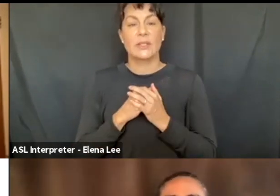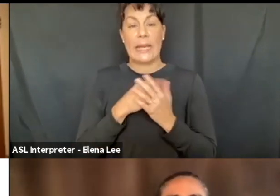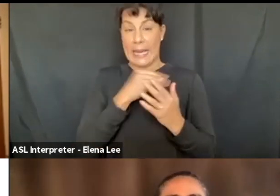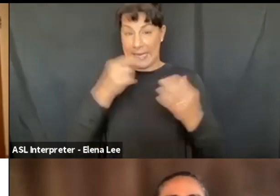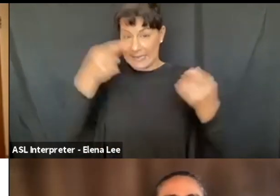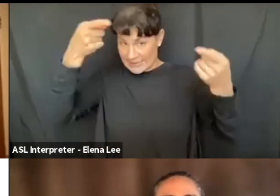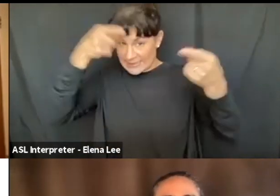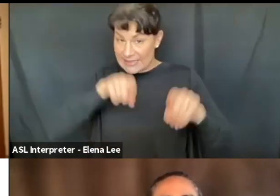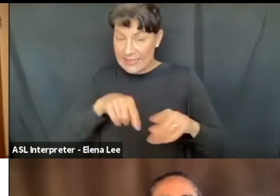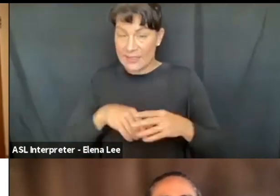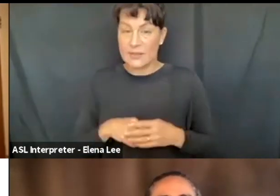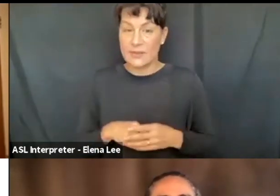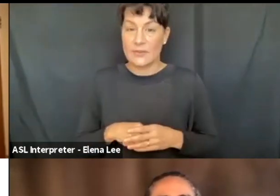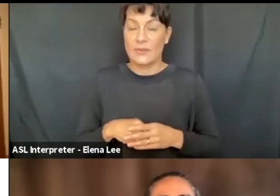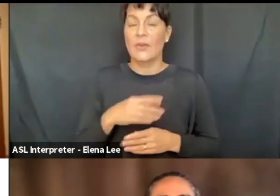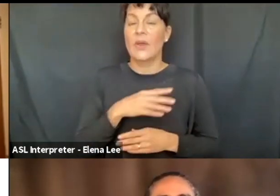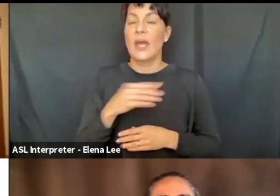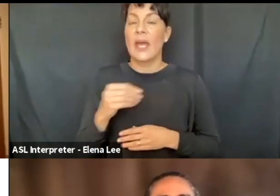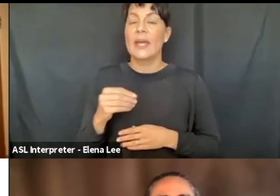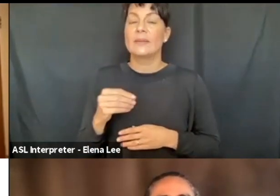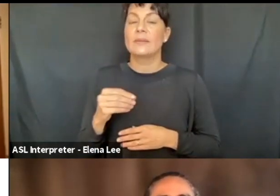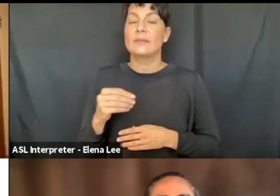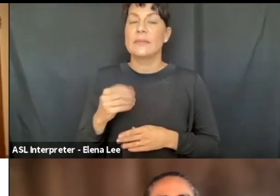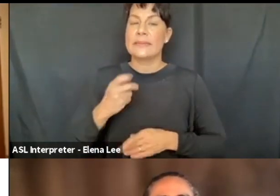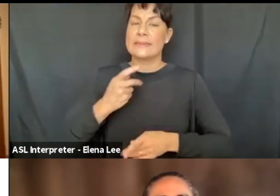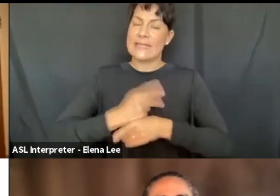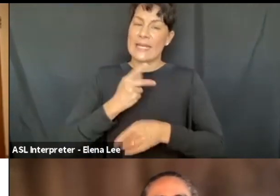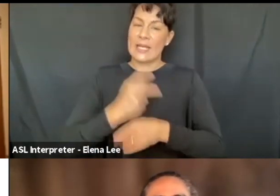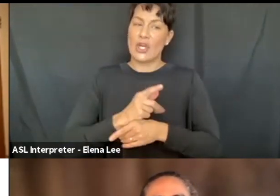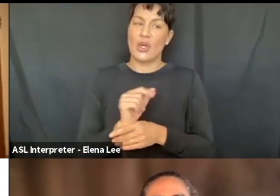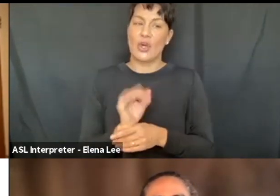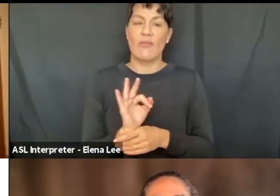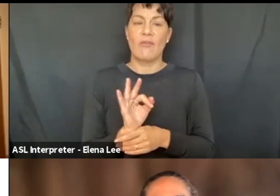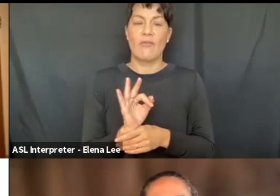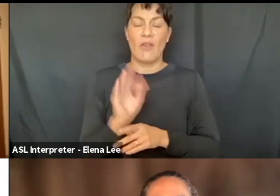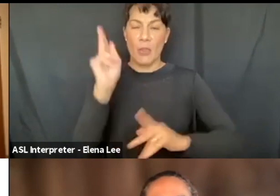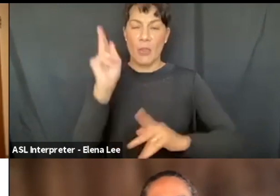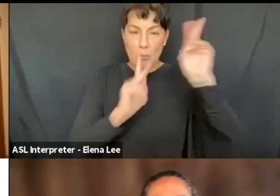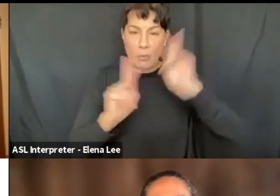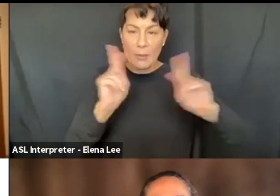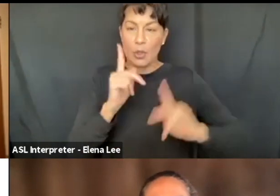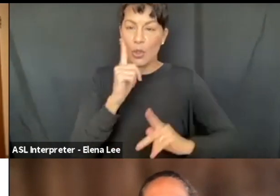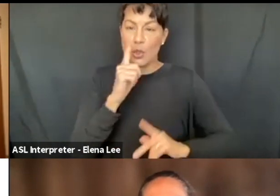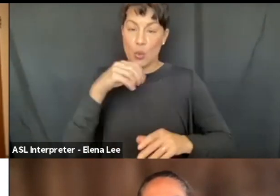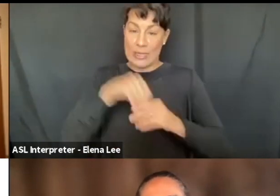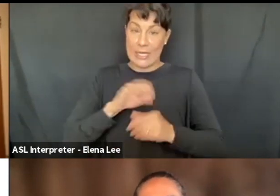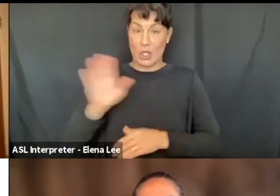and also just taking care of the people that are in your film, your participants,